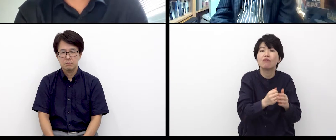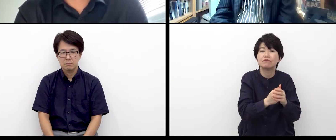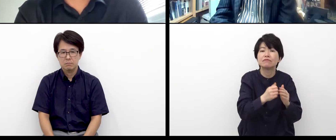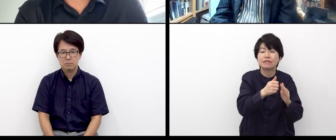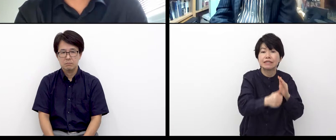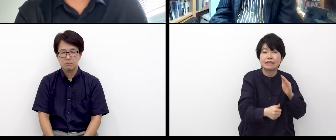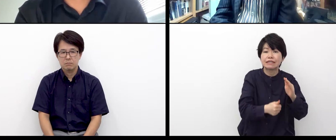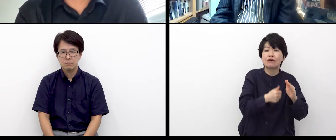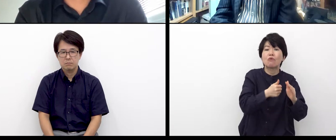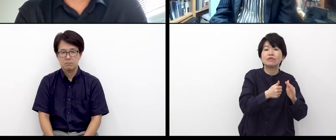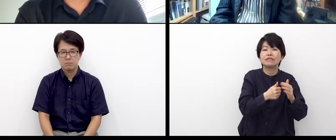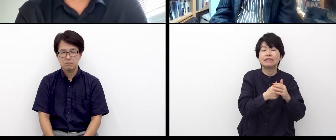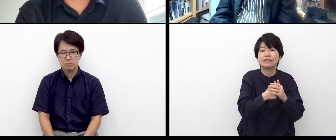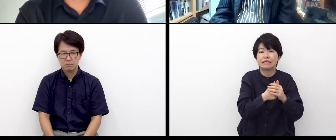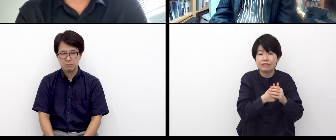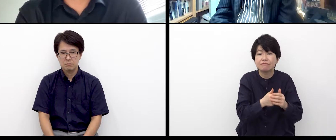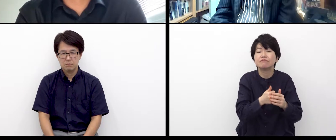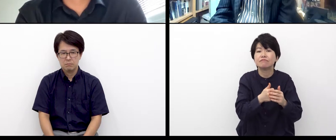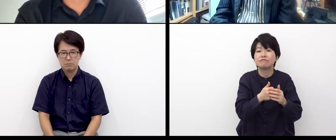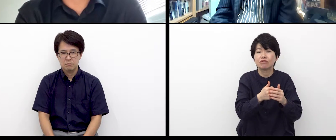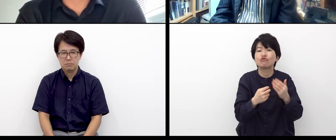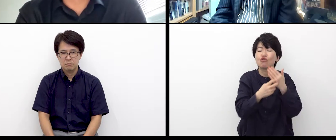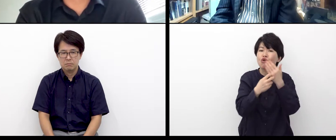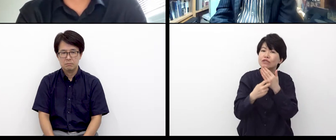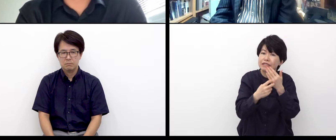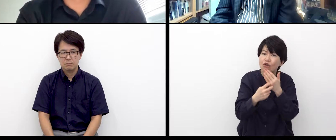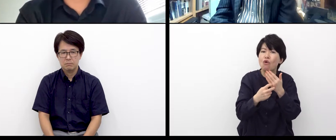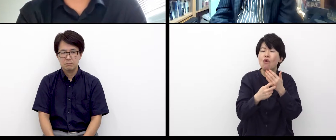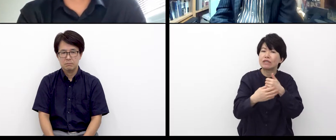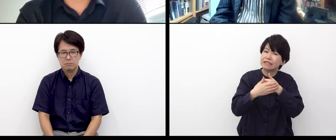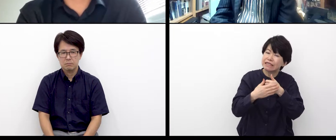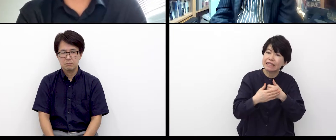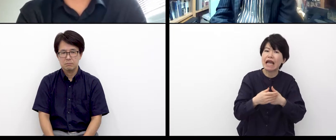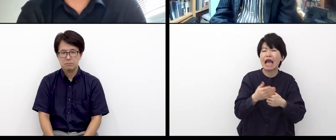support or medical care named with the word “hikikomori”. I think this is very natural.